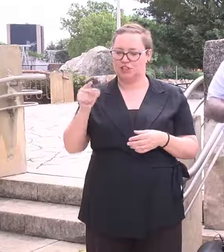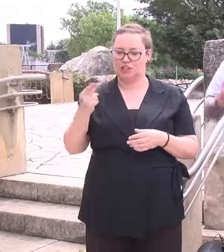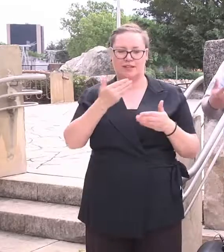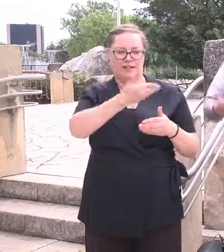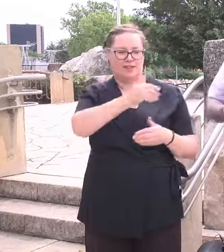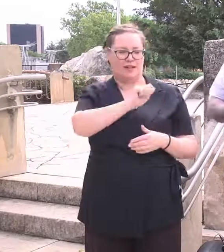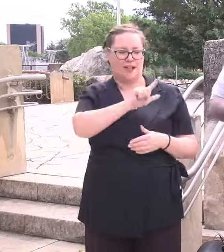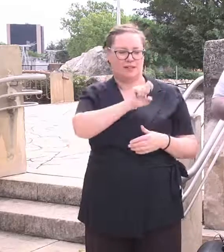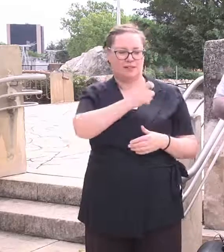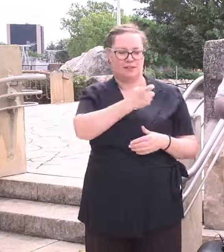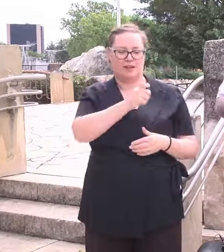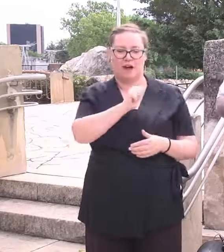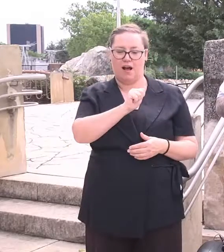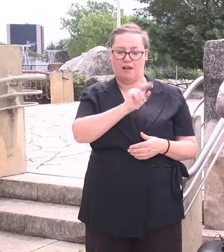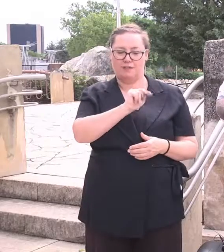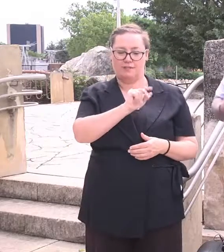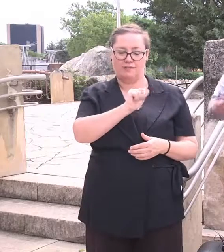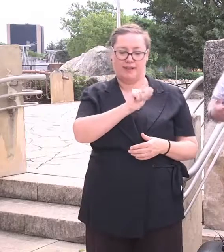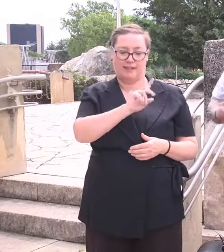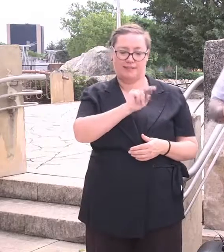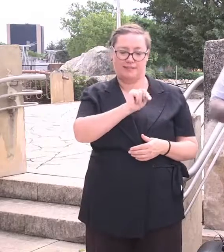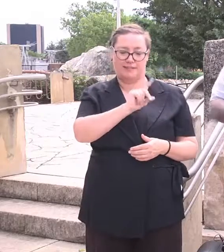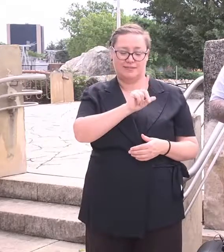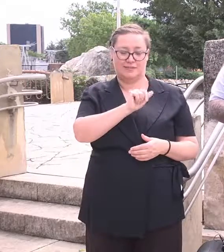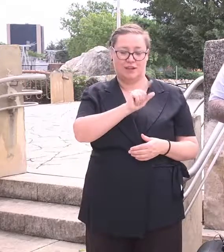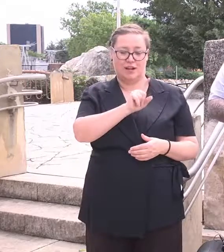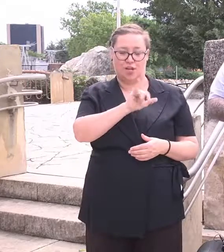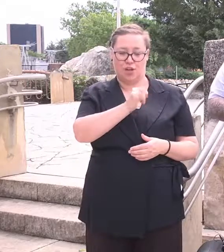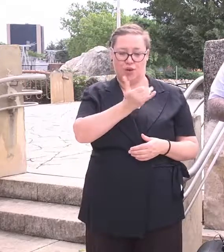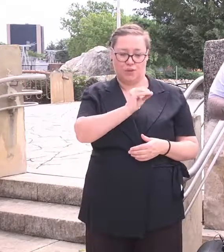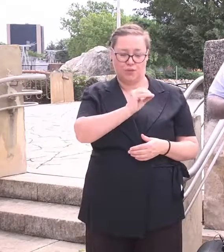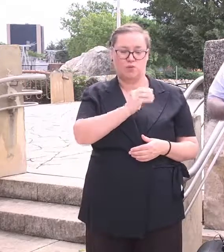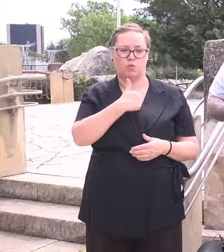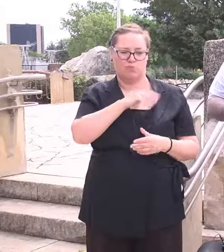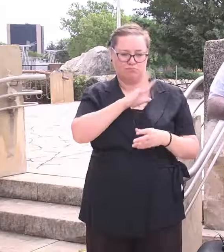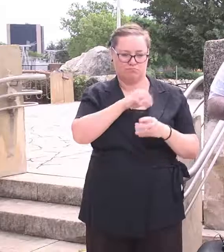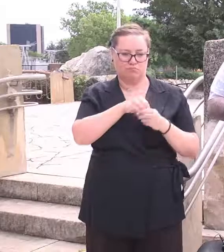part of the juvenile intervention unit uh this summer we're actually putting on uh three youth